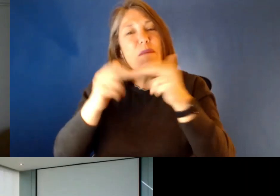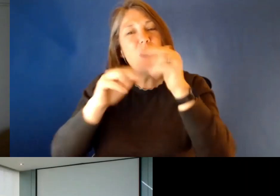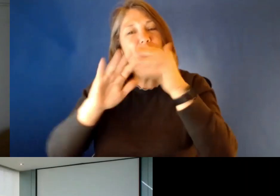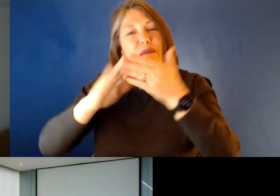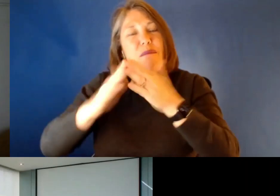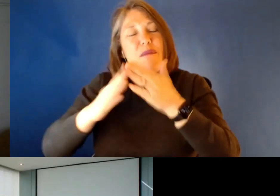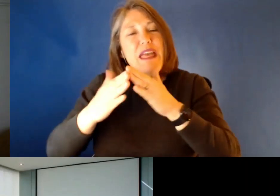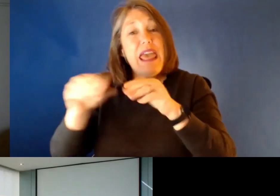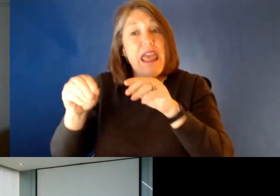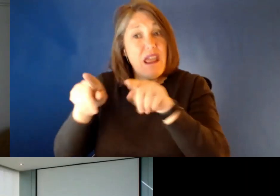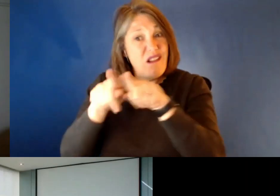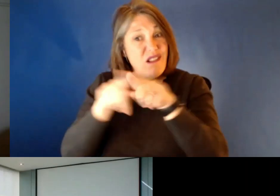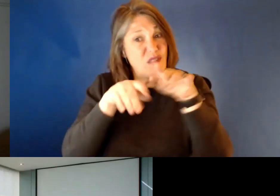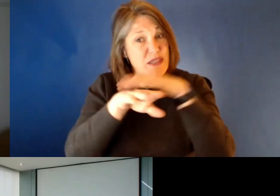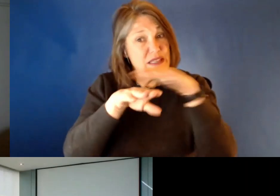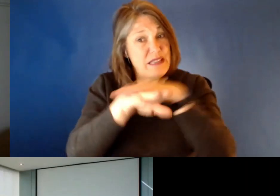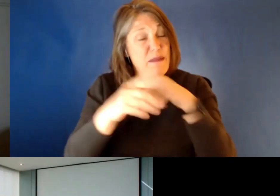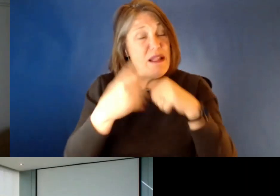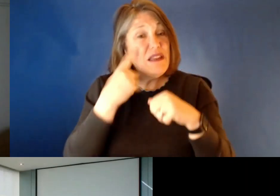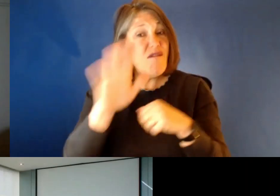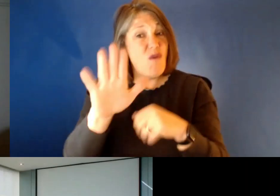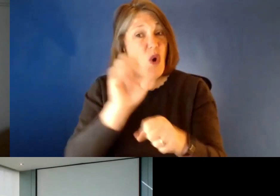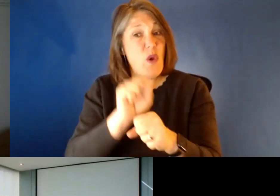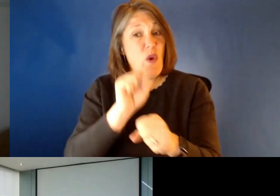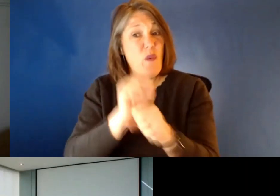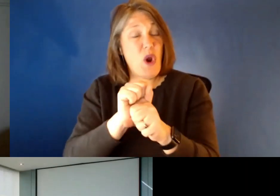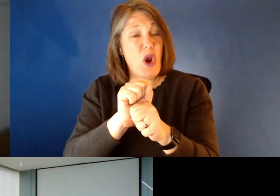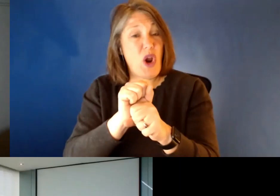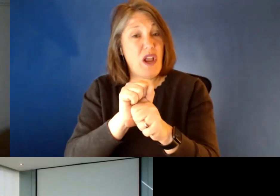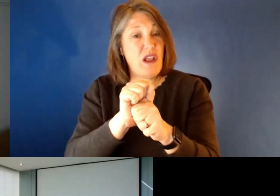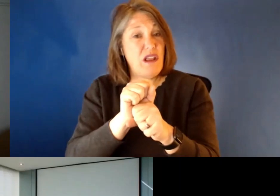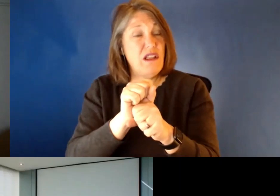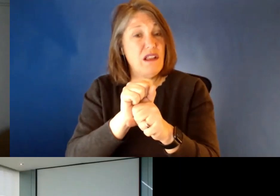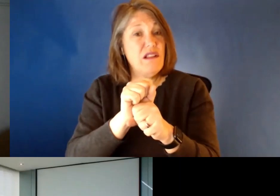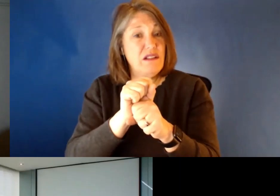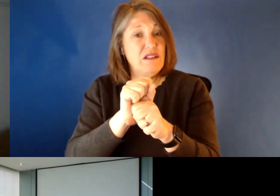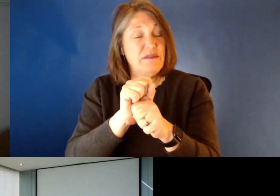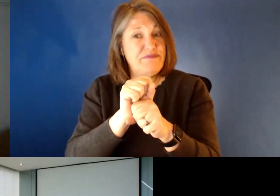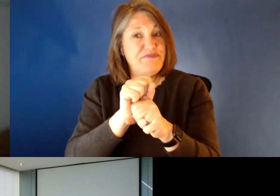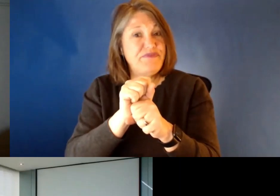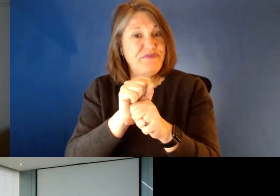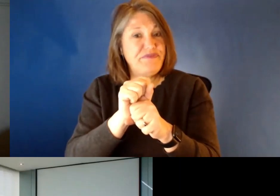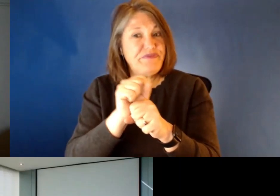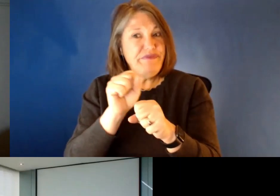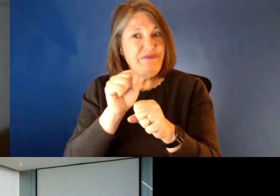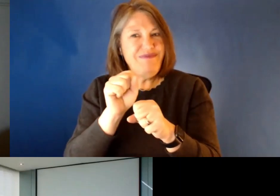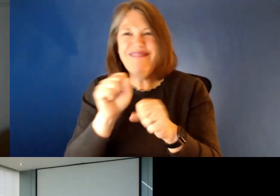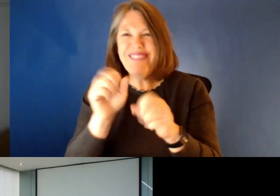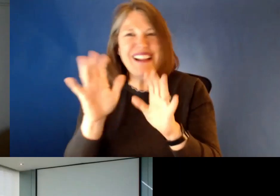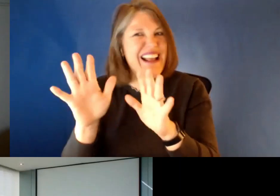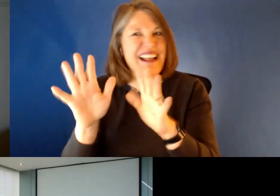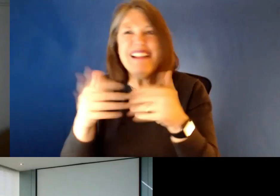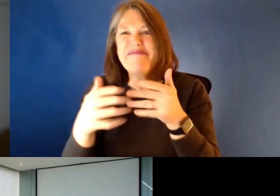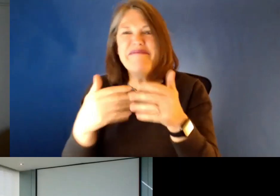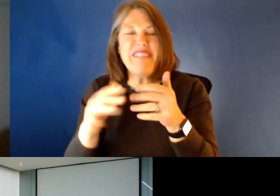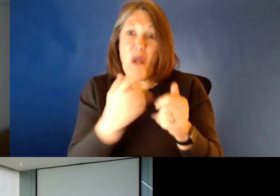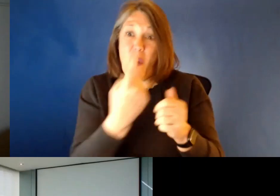accessibility irrespective of the one live event that you are attending.